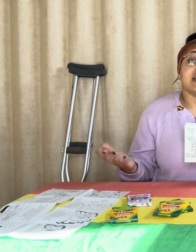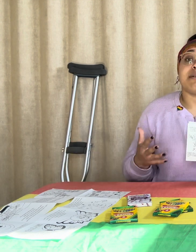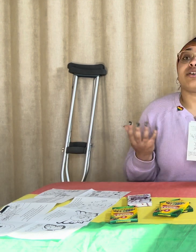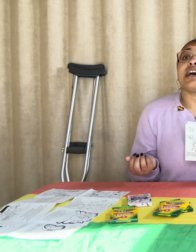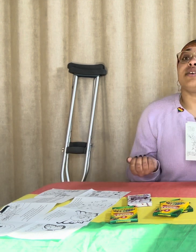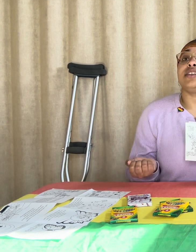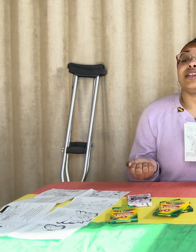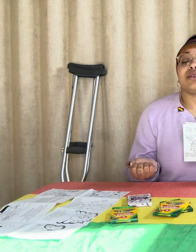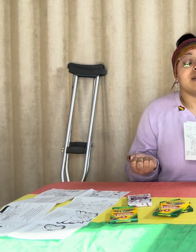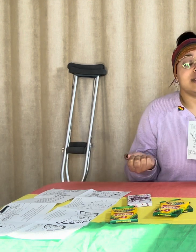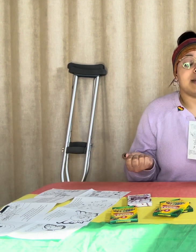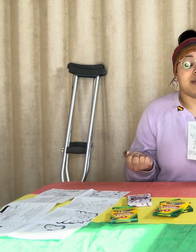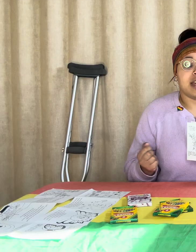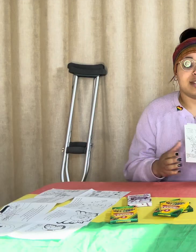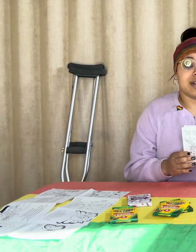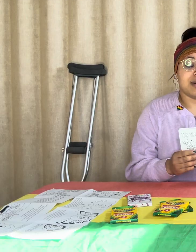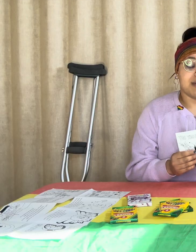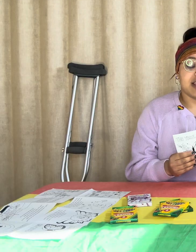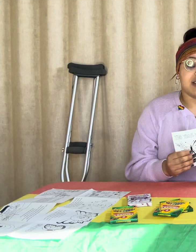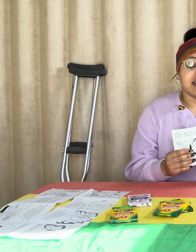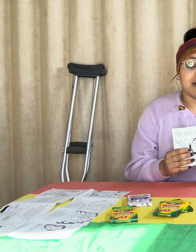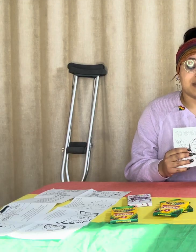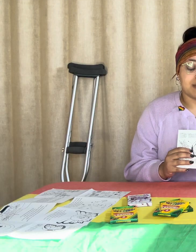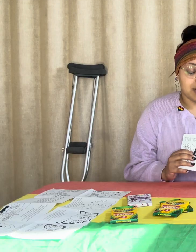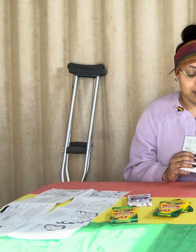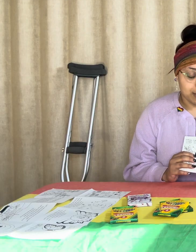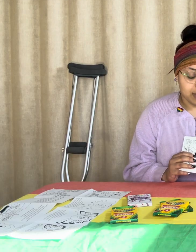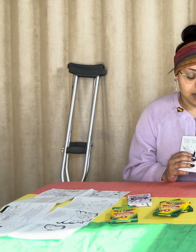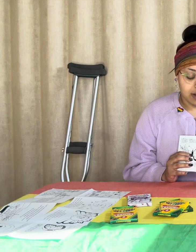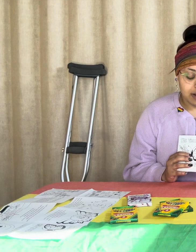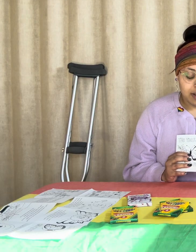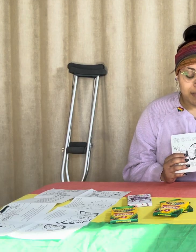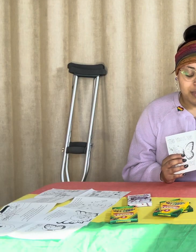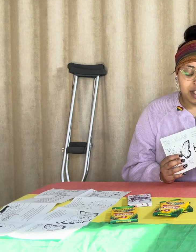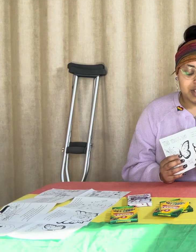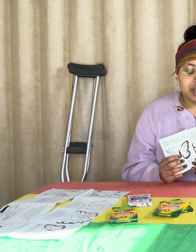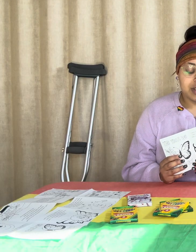I would gravitate towards them. Right? So I thought that that was a really cool book. And it's just